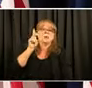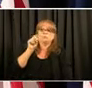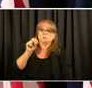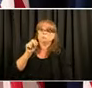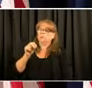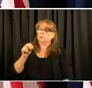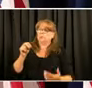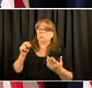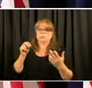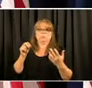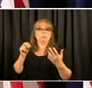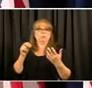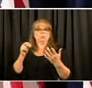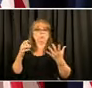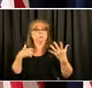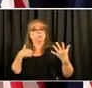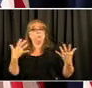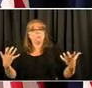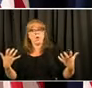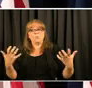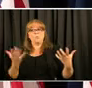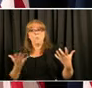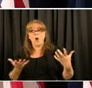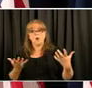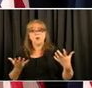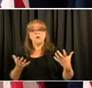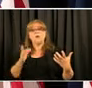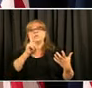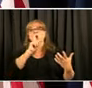uh have that that attitude that they don't want to get tested or don't want to wear mass we will